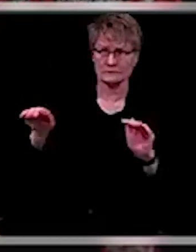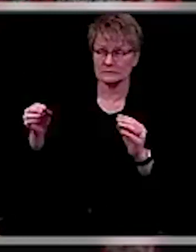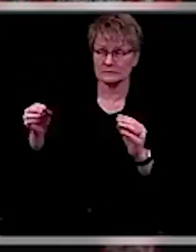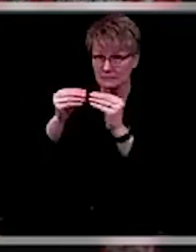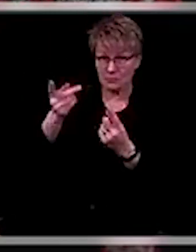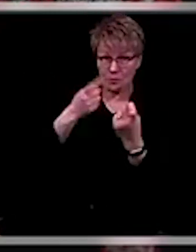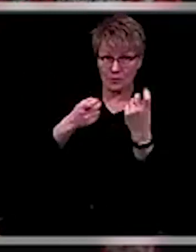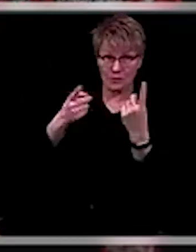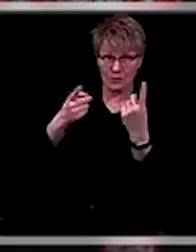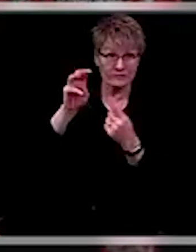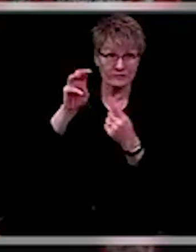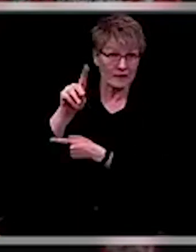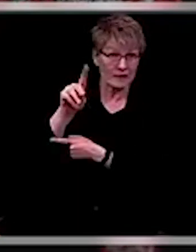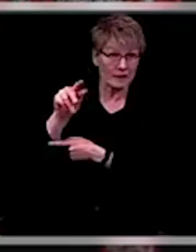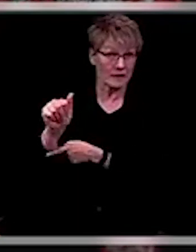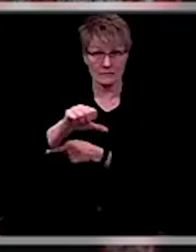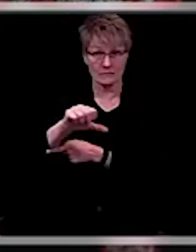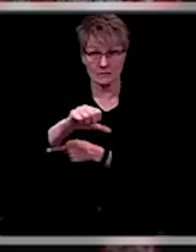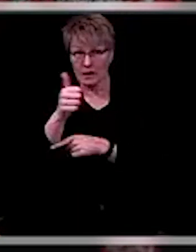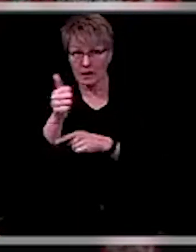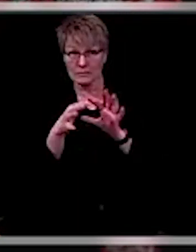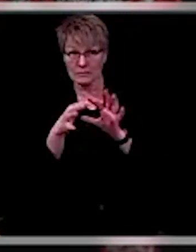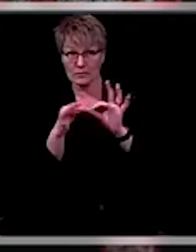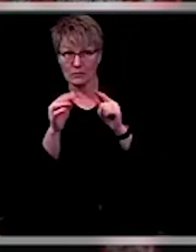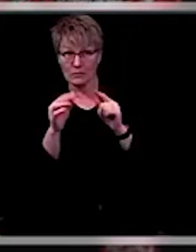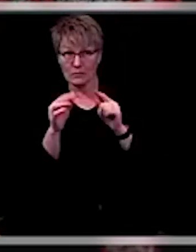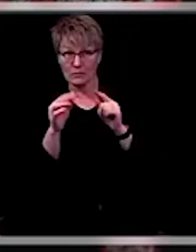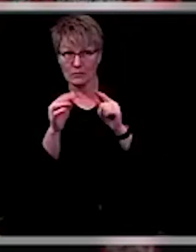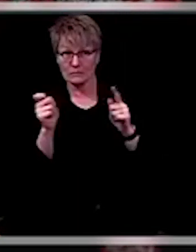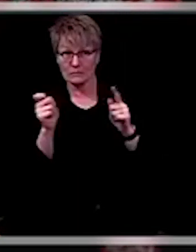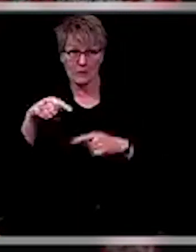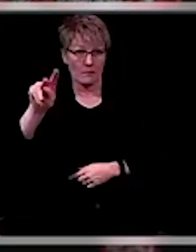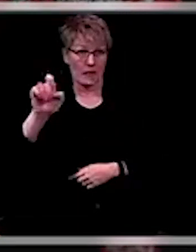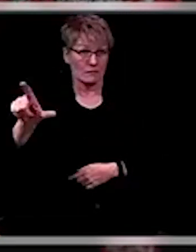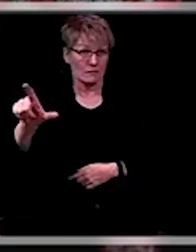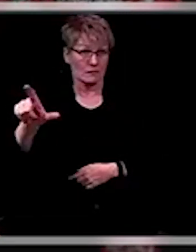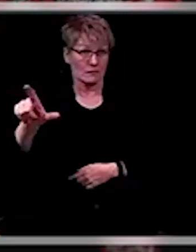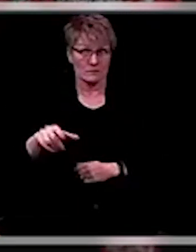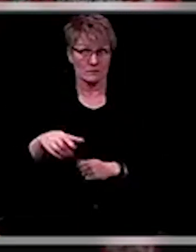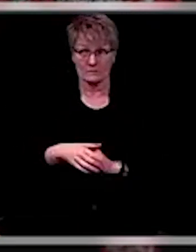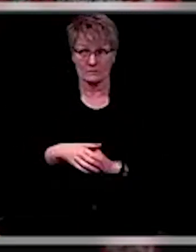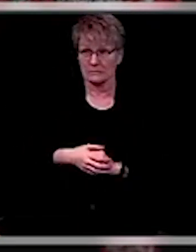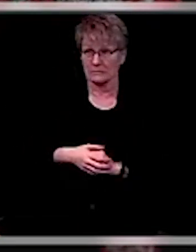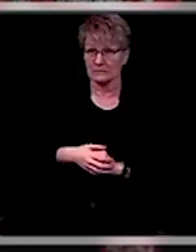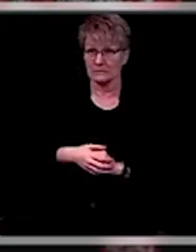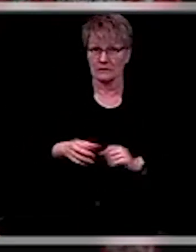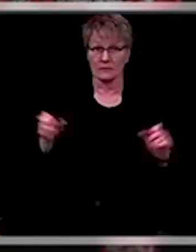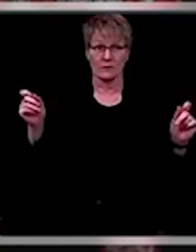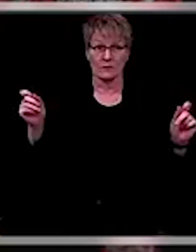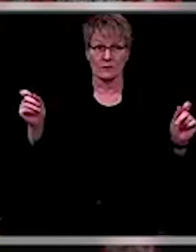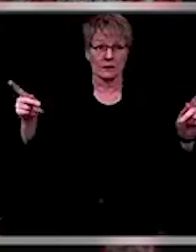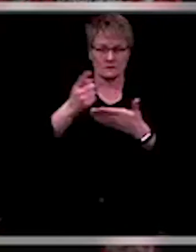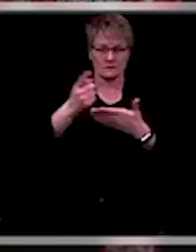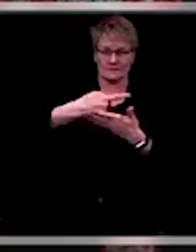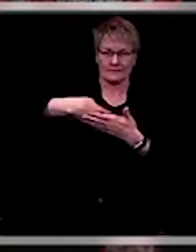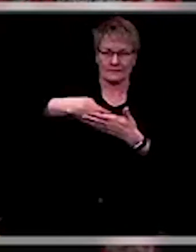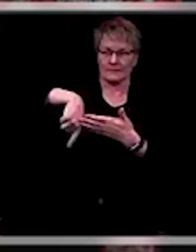Any other comments from our panelists? Okay. So next week, our regular media briefing falls on